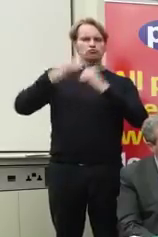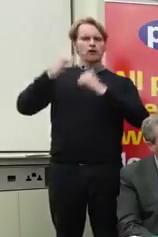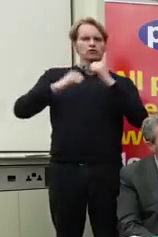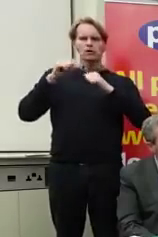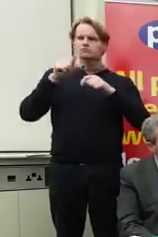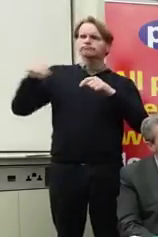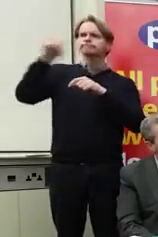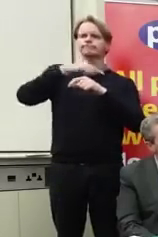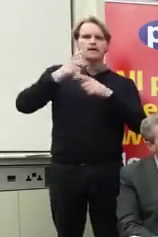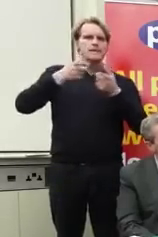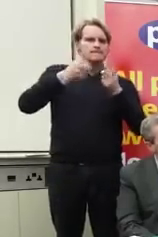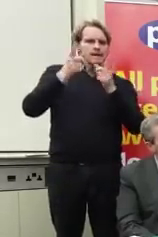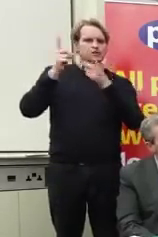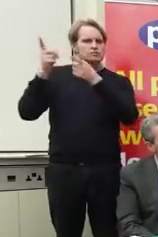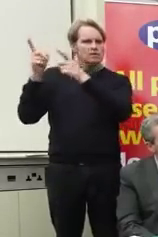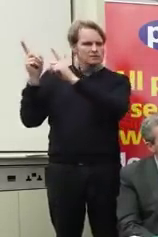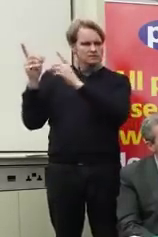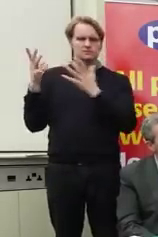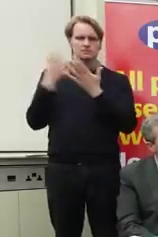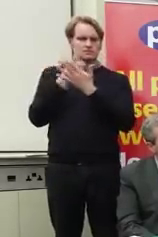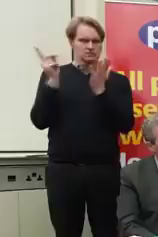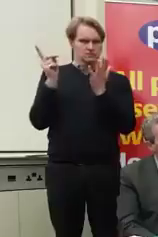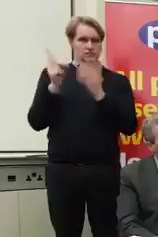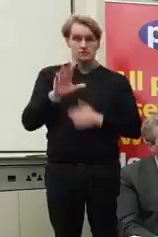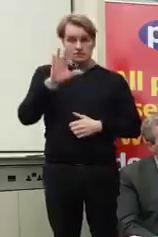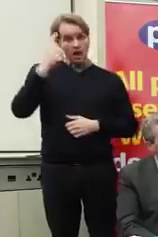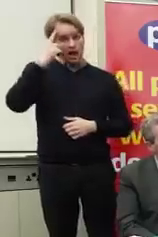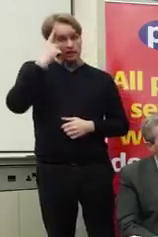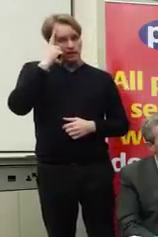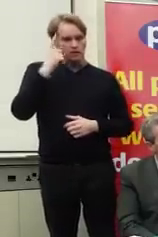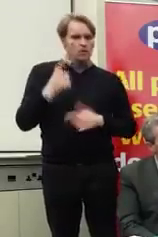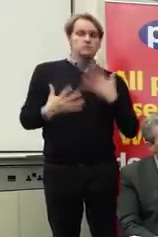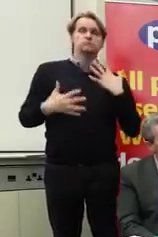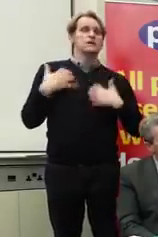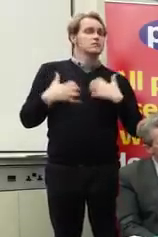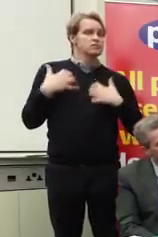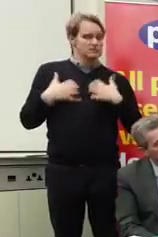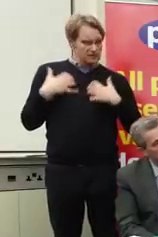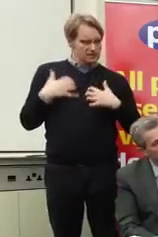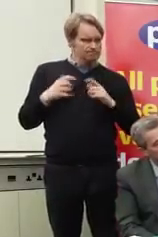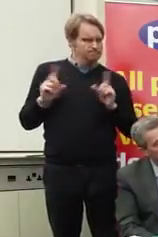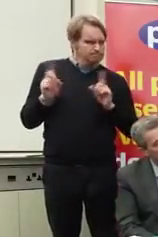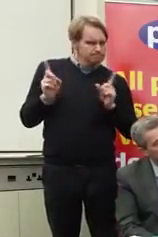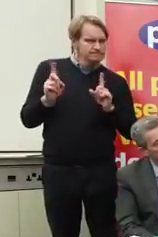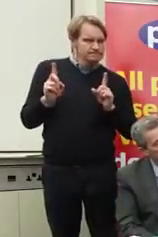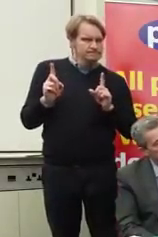operates, the advisory groups. I thought what was really interesting what came out of that which even I hadn't fully understood is that on the advisory